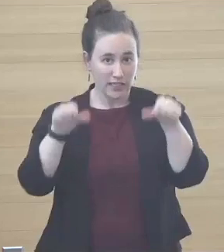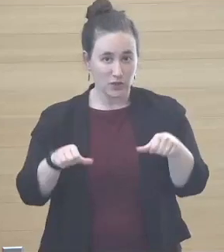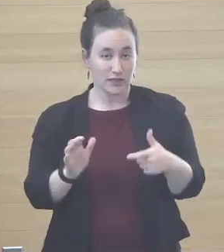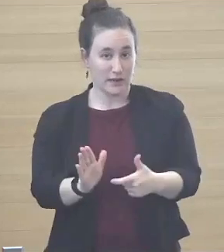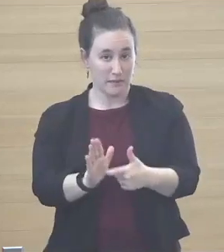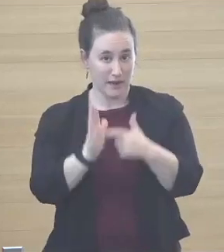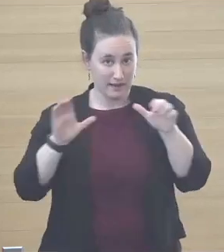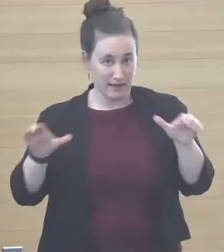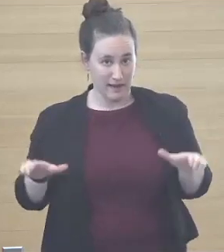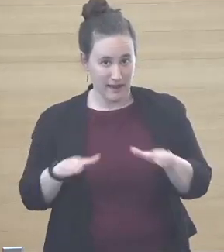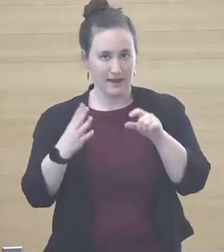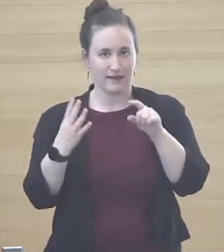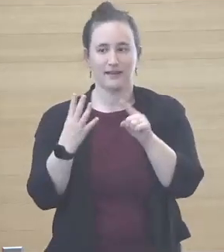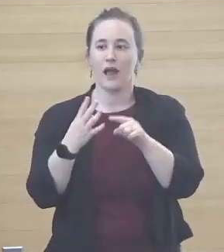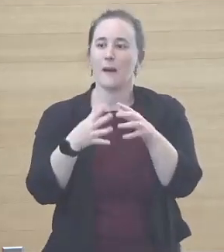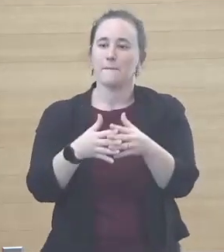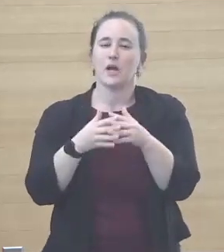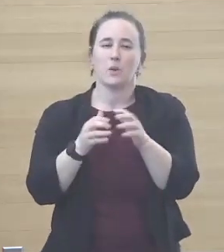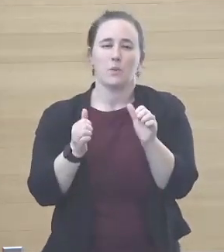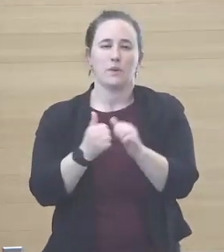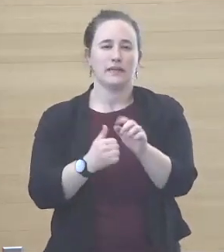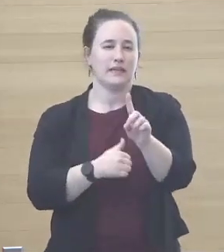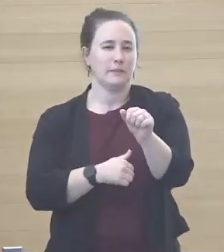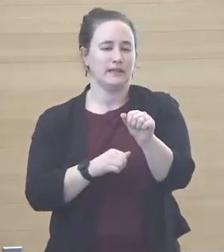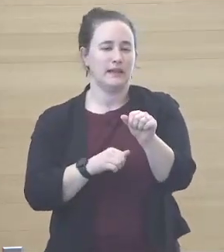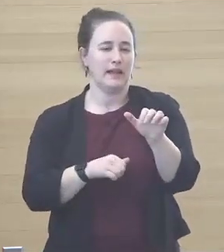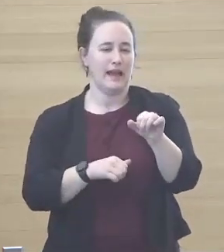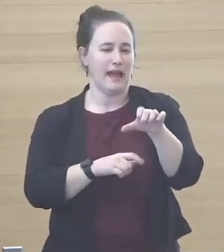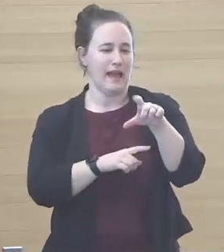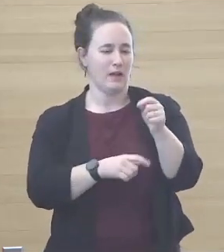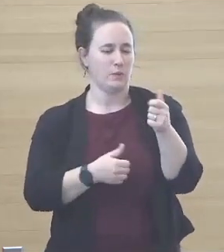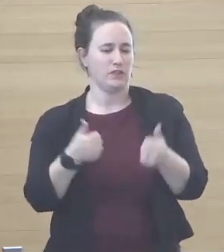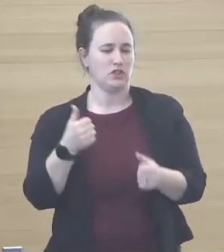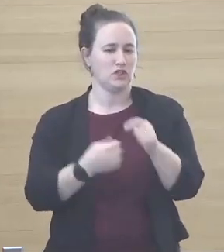the Americans with Disabilities Act. And on the screen is a photo of